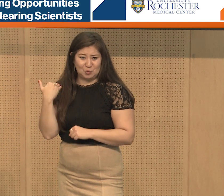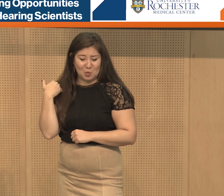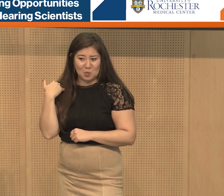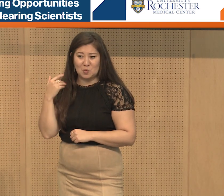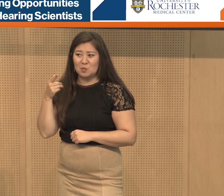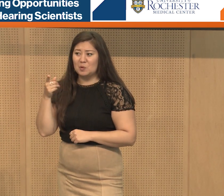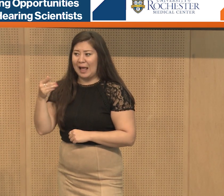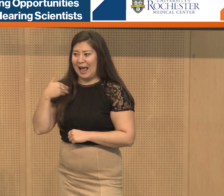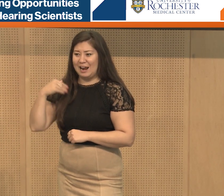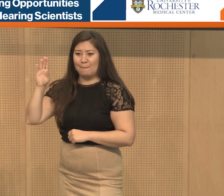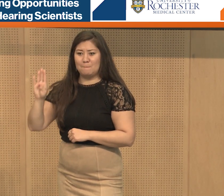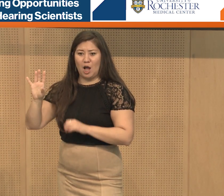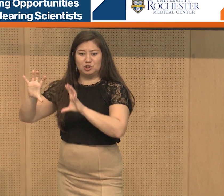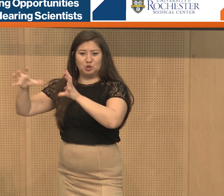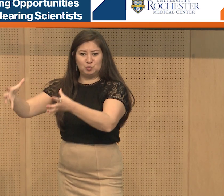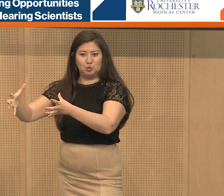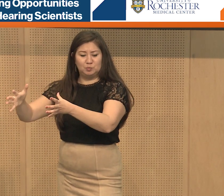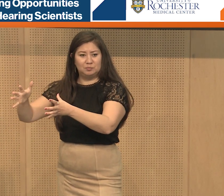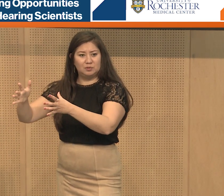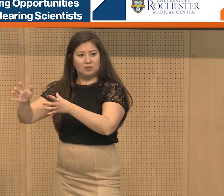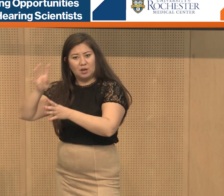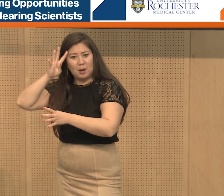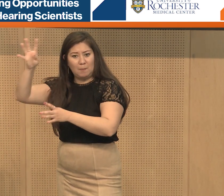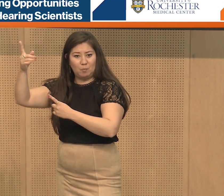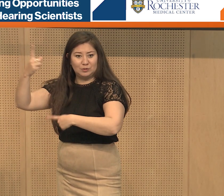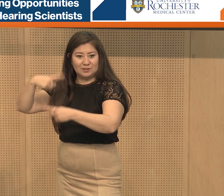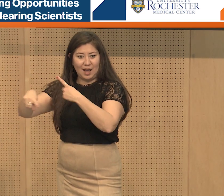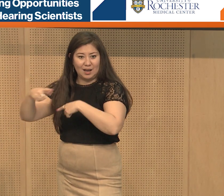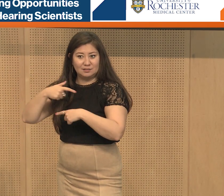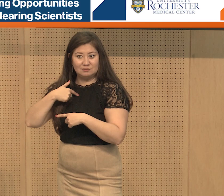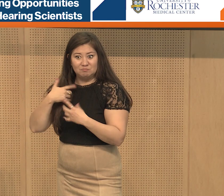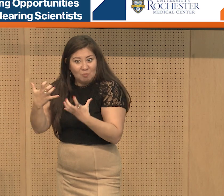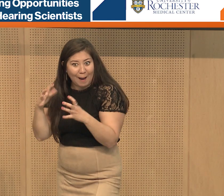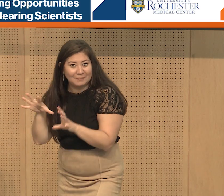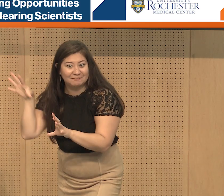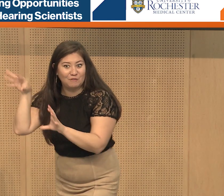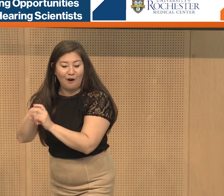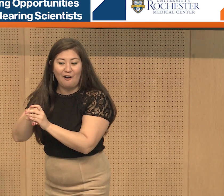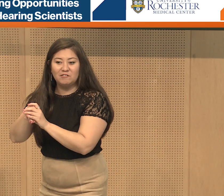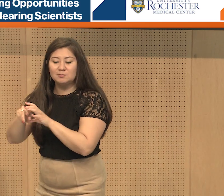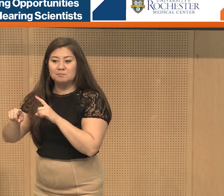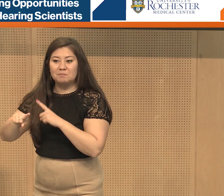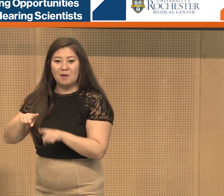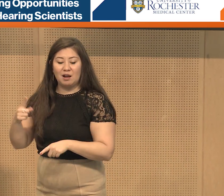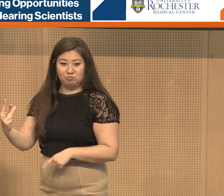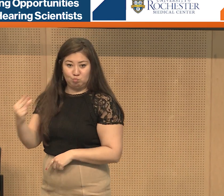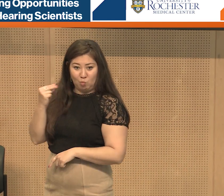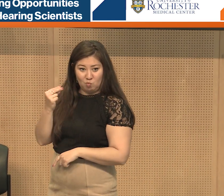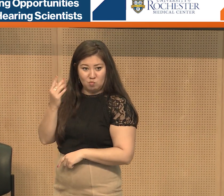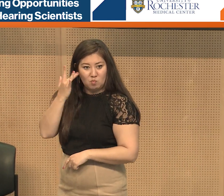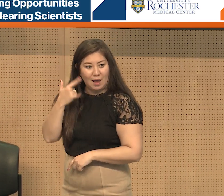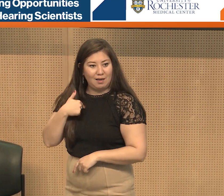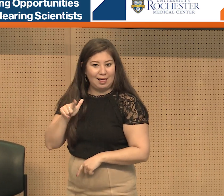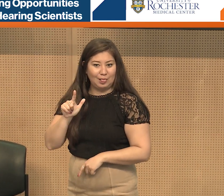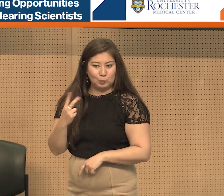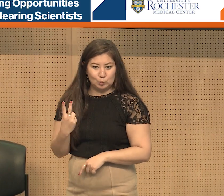About 5 or 8 years ago, maybe, at Boston University, there was a group of people